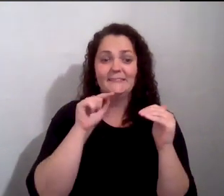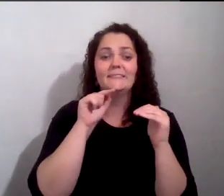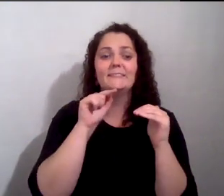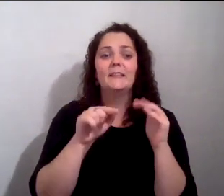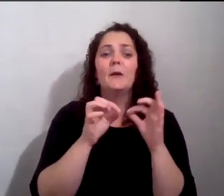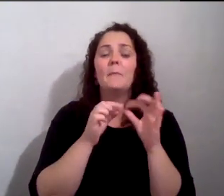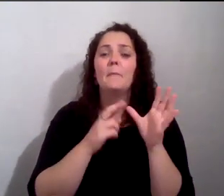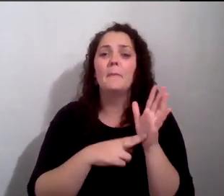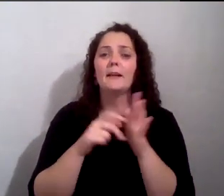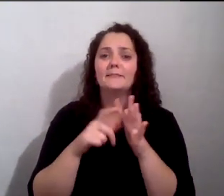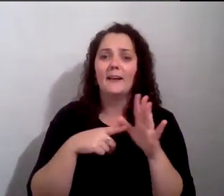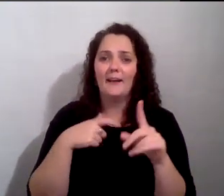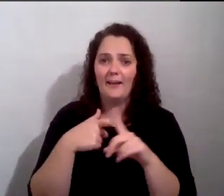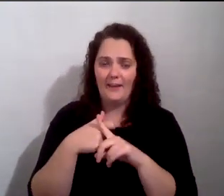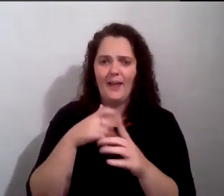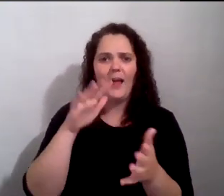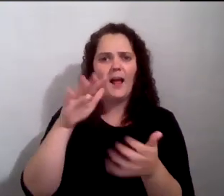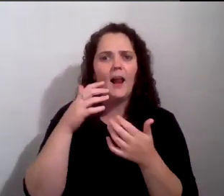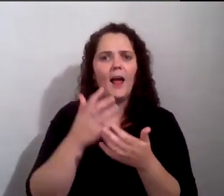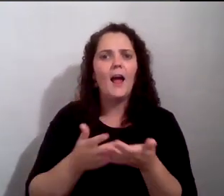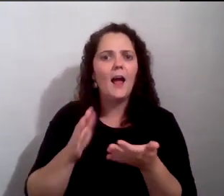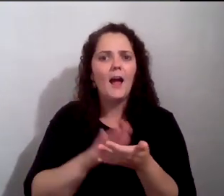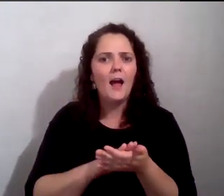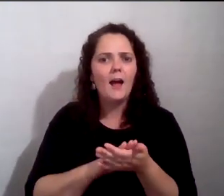on bark but also in this case, this is on